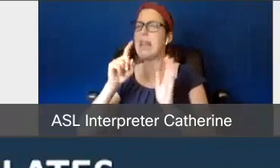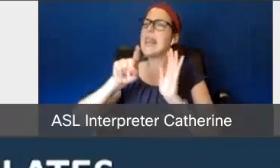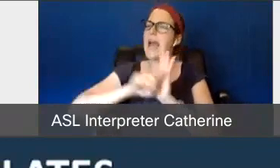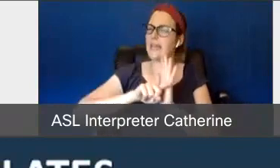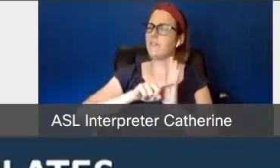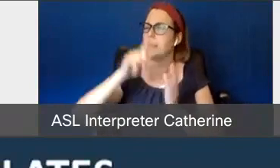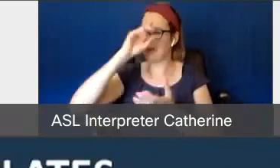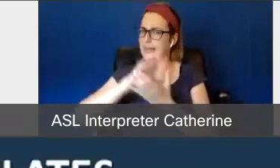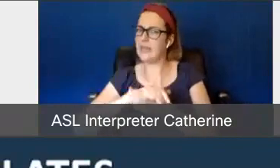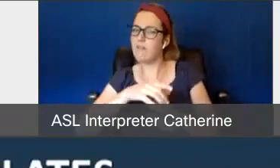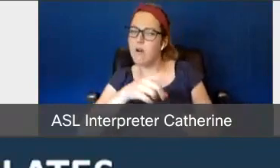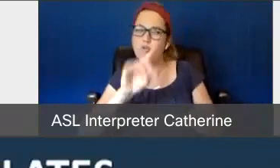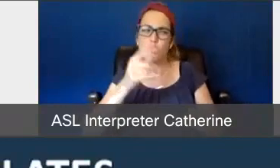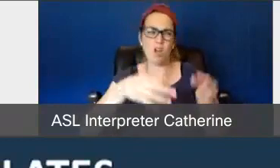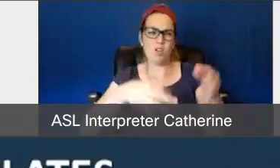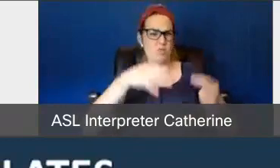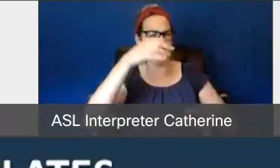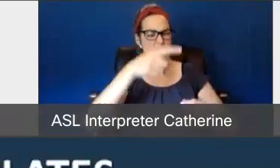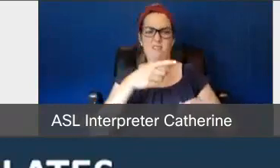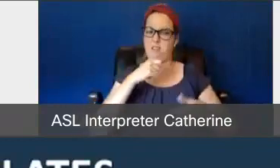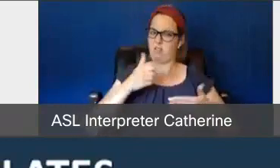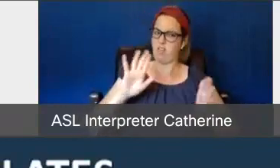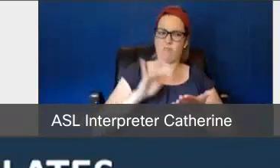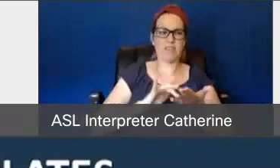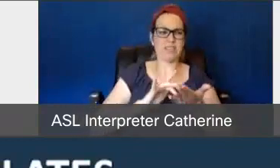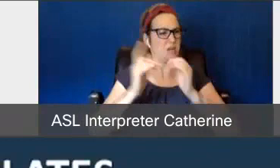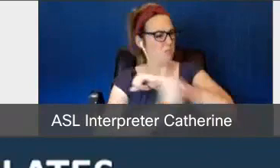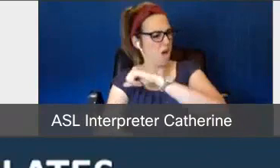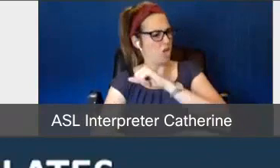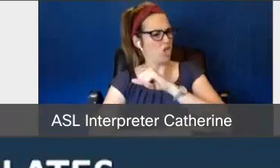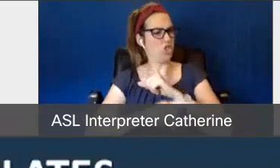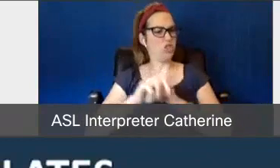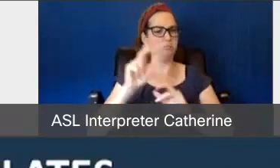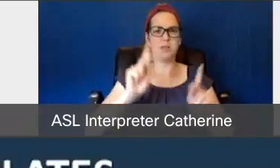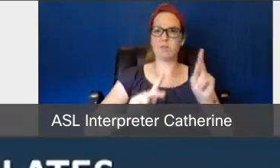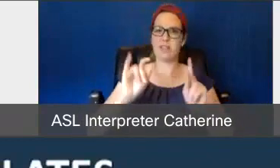they punish participants for it while that is true of some drug courts, it is not true of most drug courts